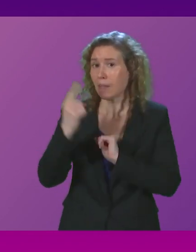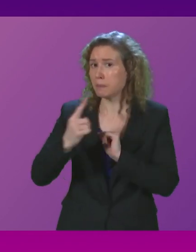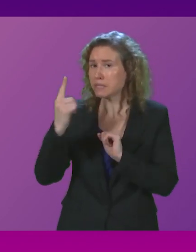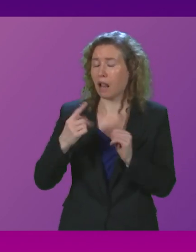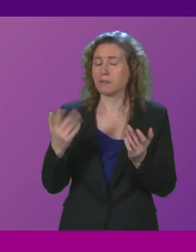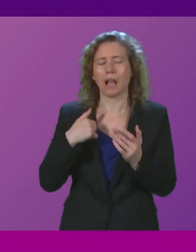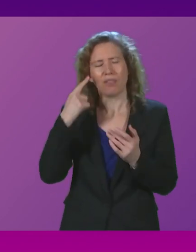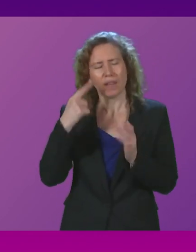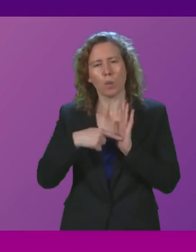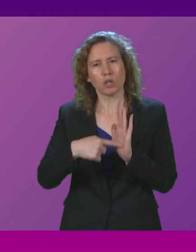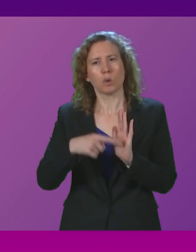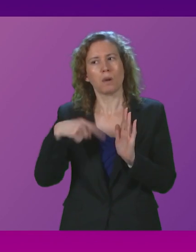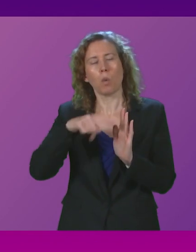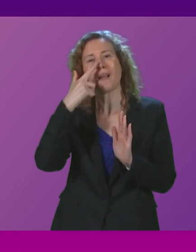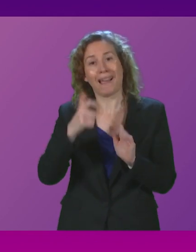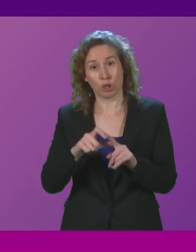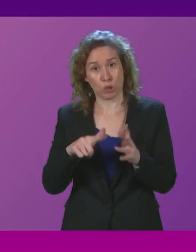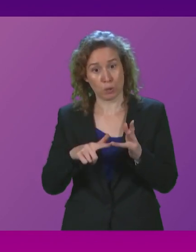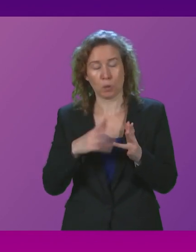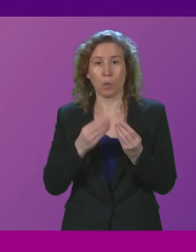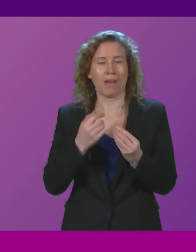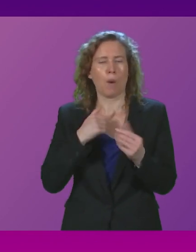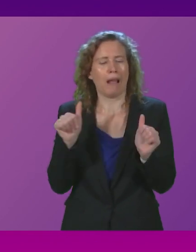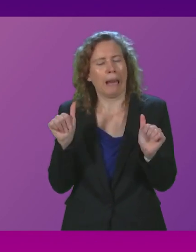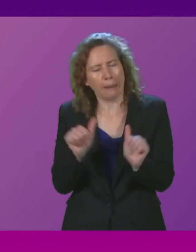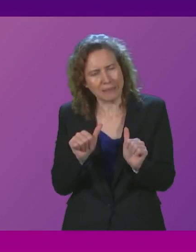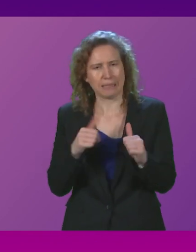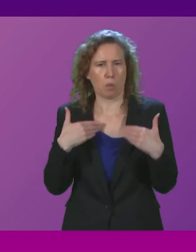We are showing what we can do with the limited welfare powers that we have—the Scottish